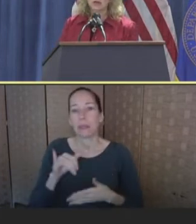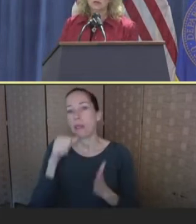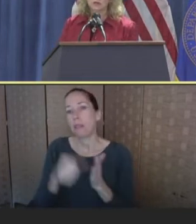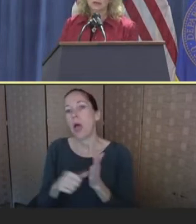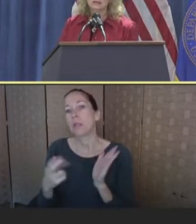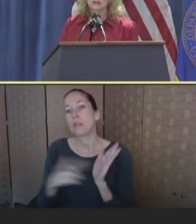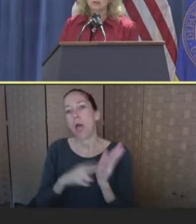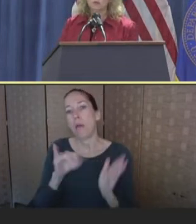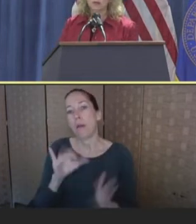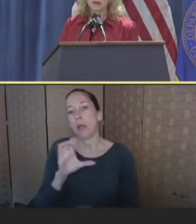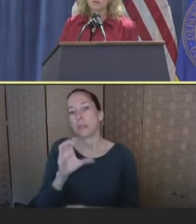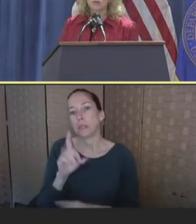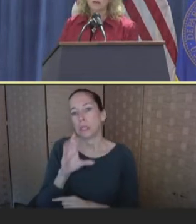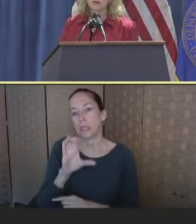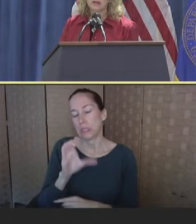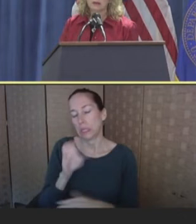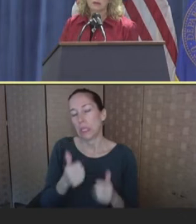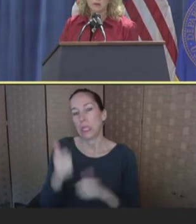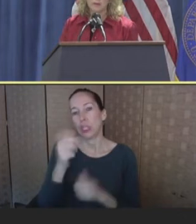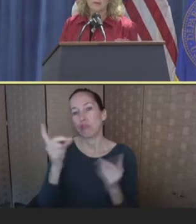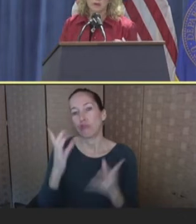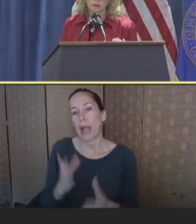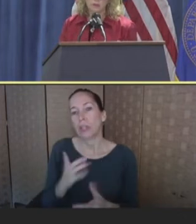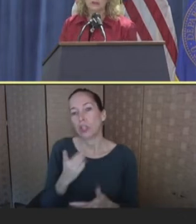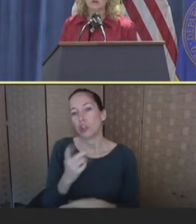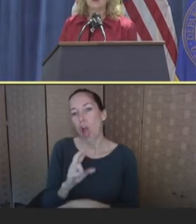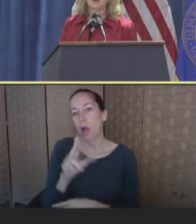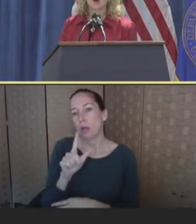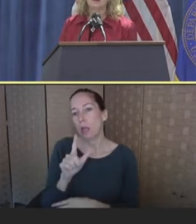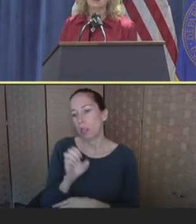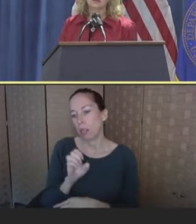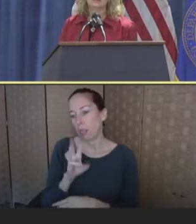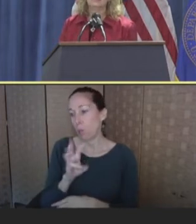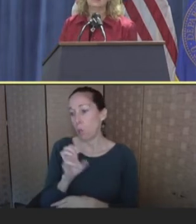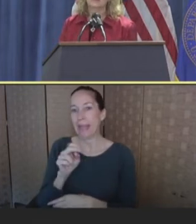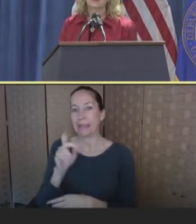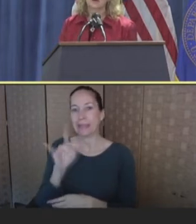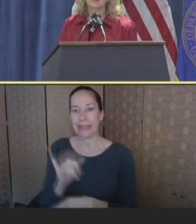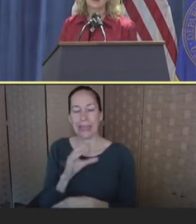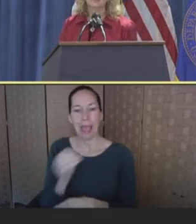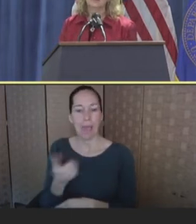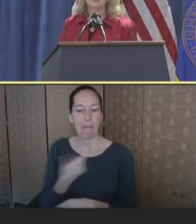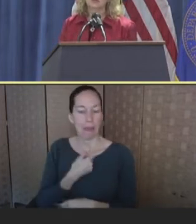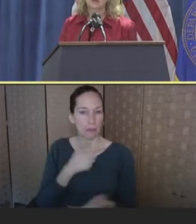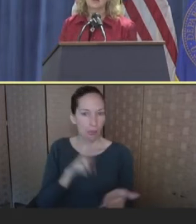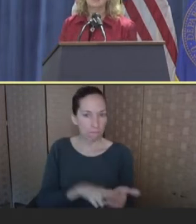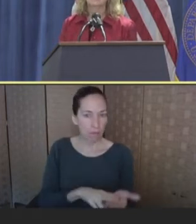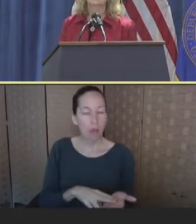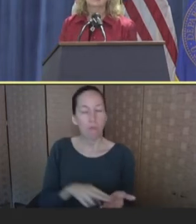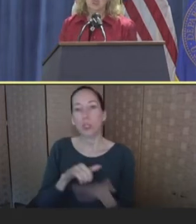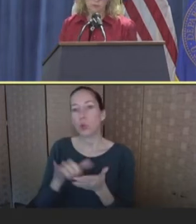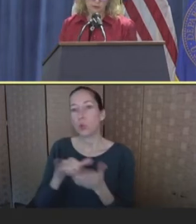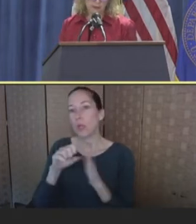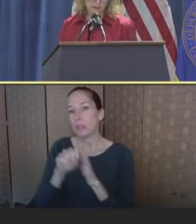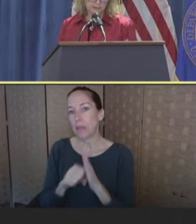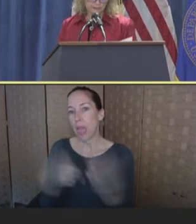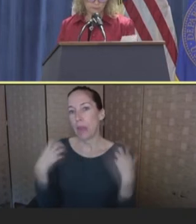Dr. Walensky; by Rockland County Department of Health, myself; and New York State Department of Health Commissioner Dr. Mary Bassett.